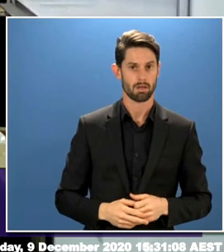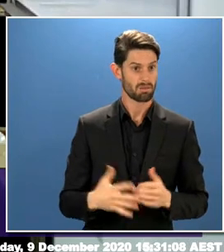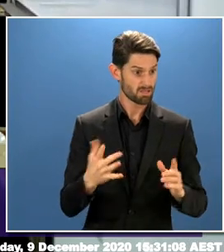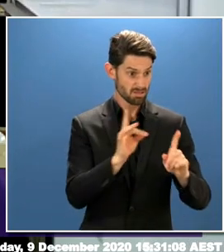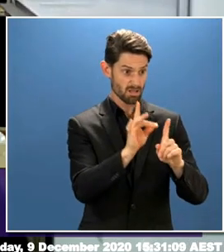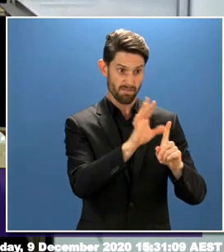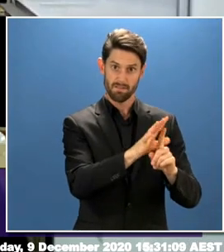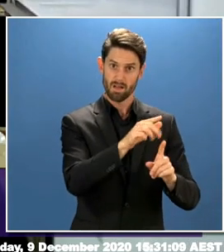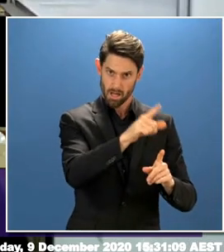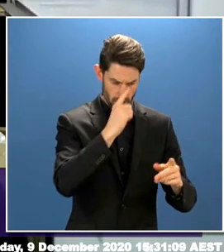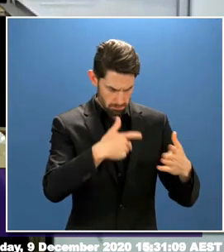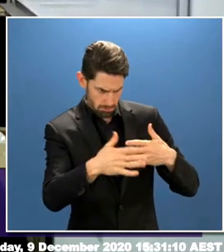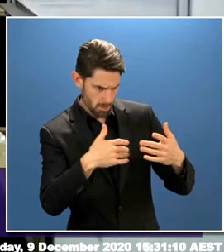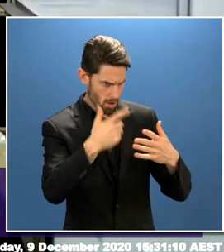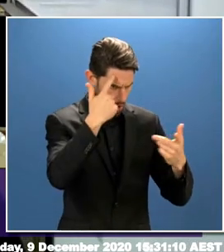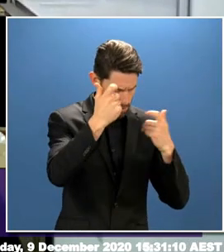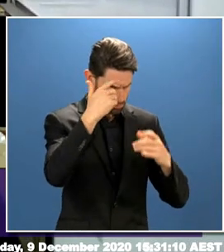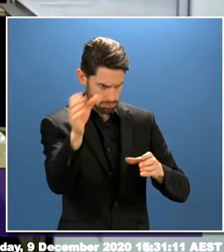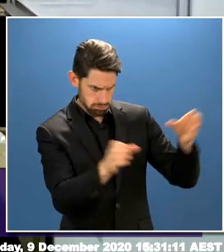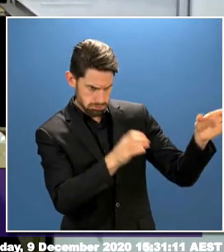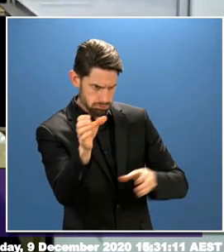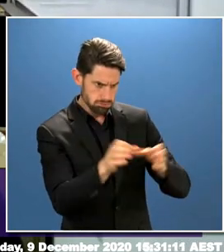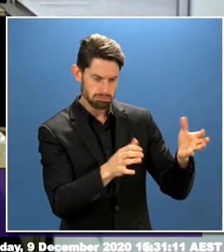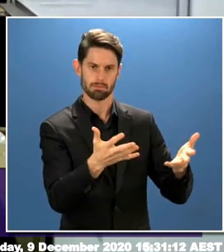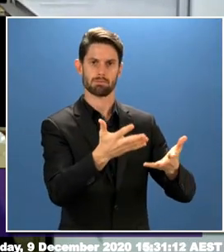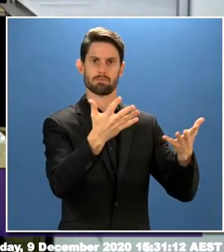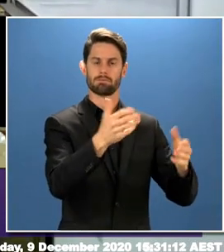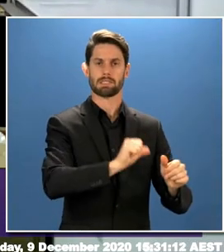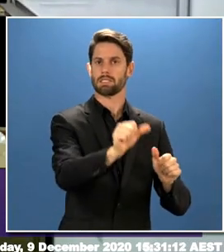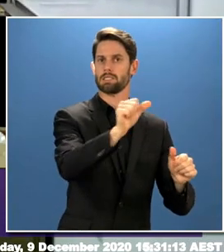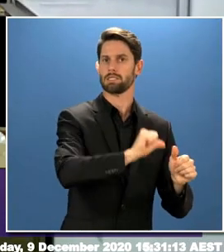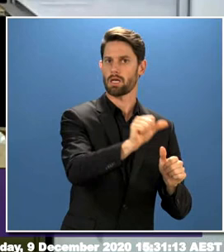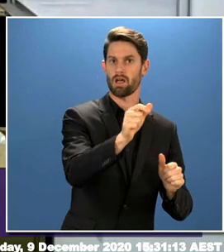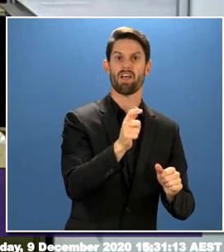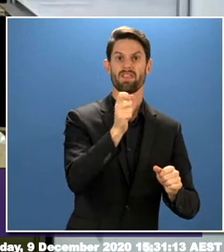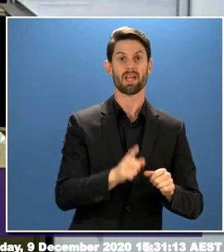get a team of people around that believed in the vision and goal, and supported that person to achieve that.